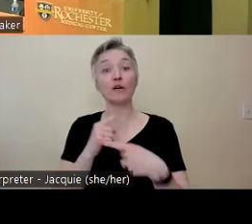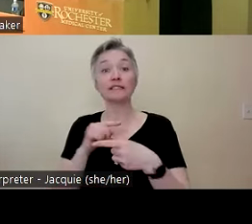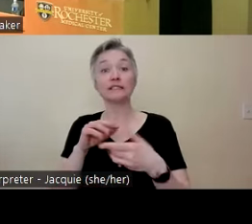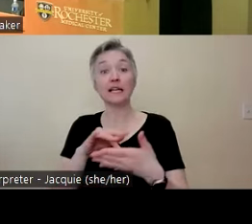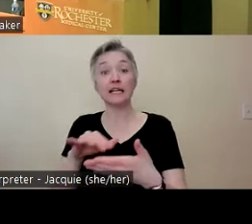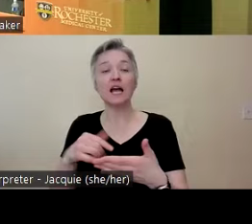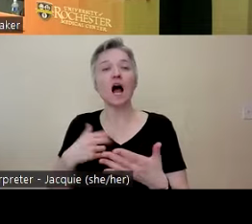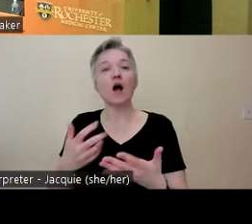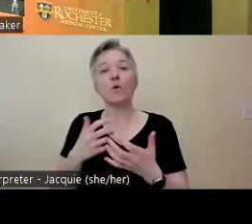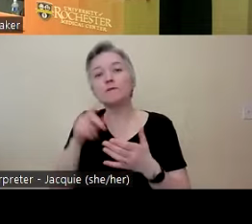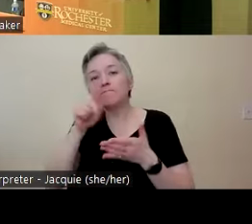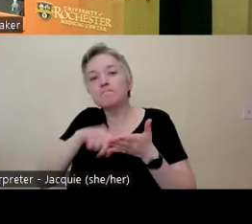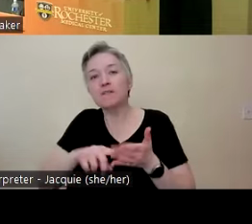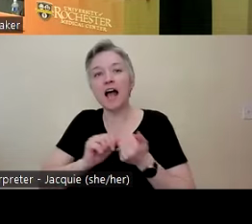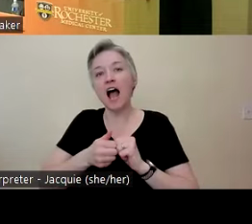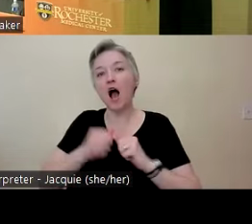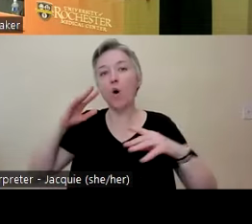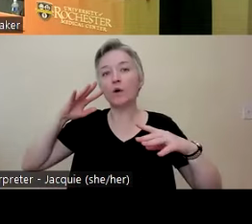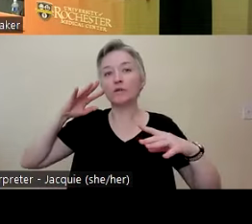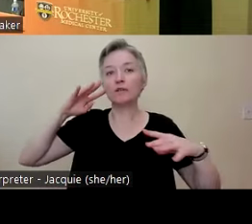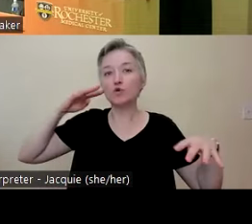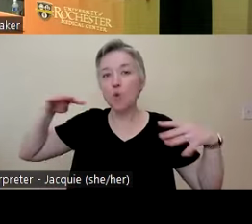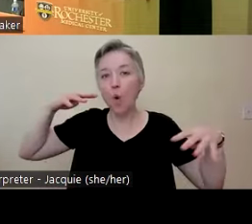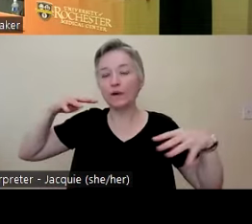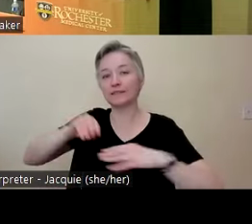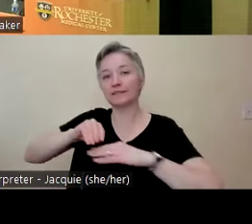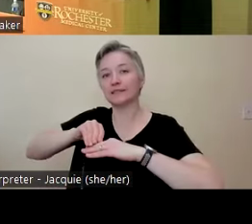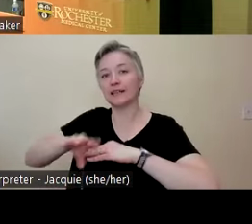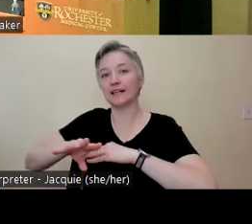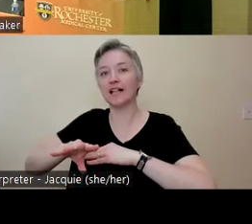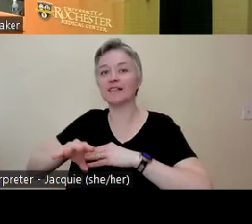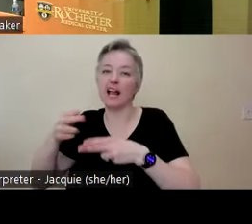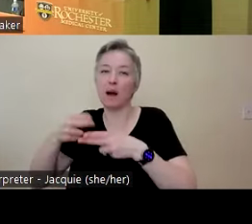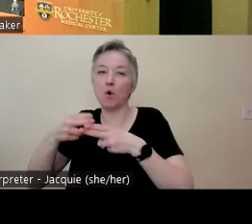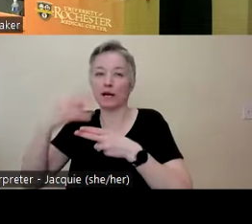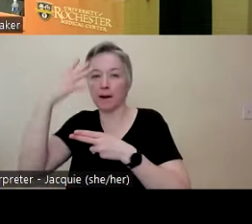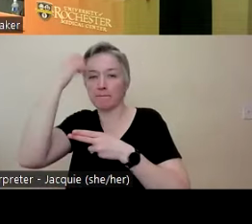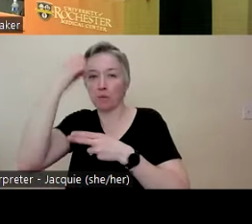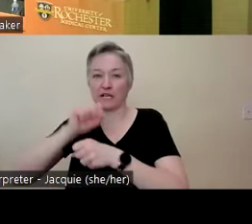of noise on a working memory task in ASD while also examining the role of autonomic